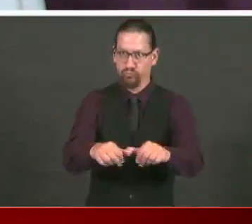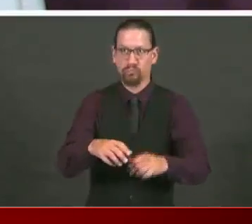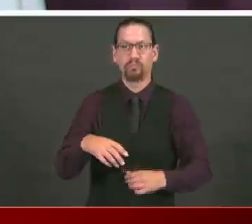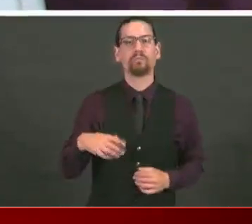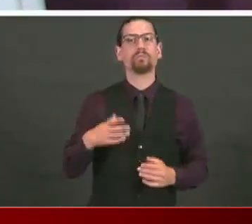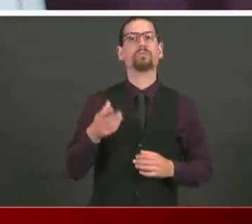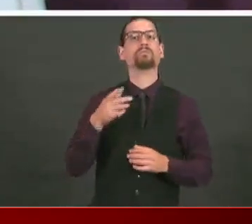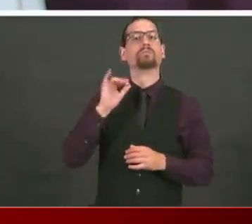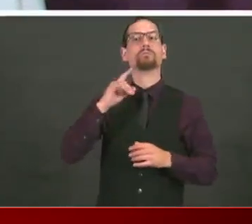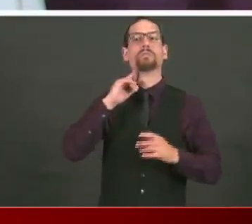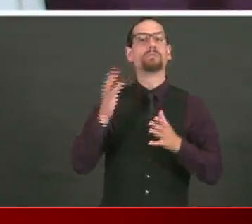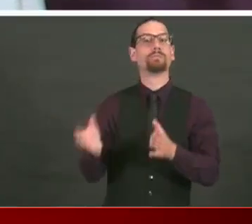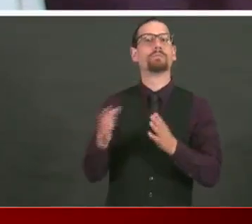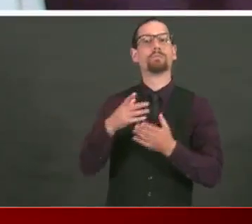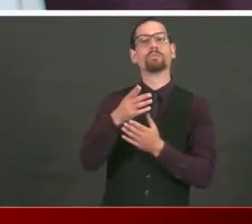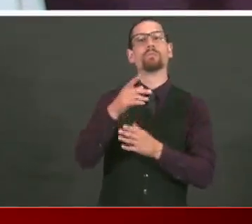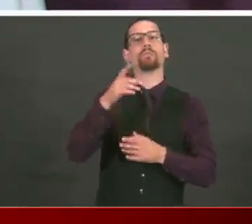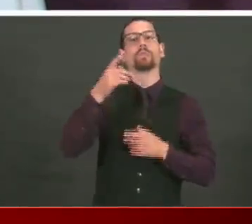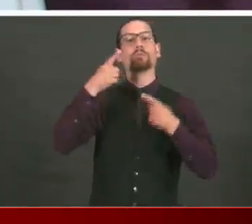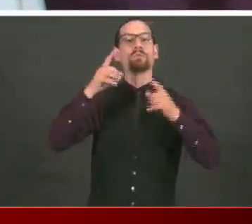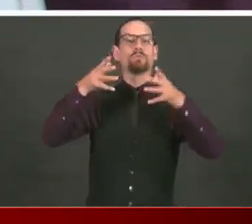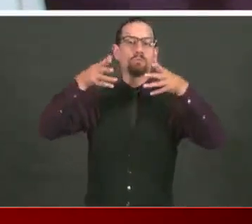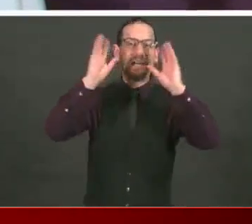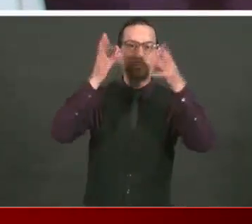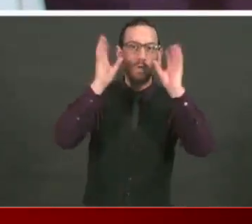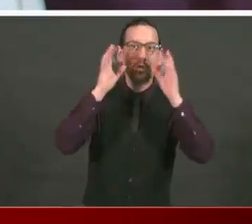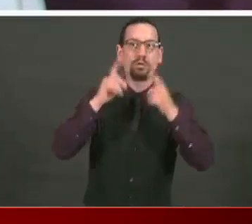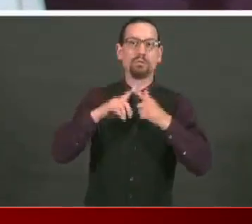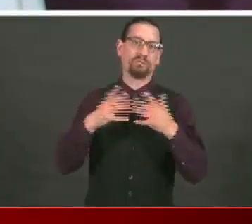WE ARE STILL DISCOURAGING CLOSE CONTACT SPORTS LIKE BASKETBALL,